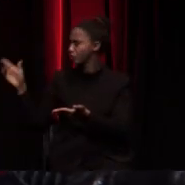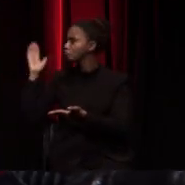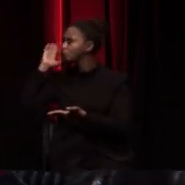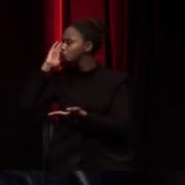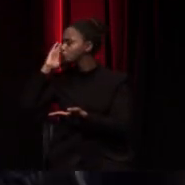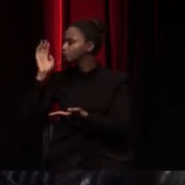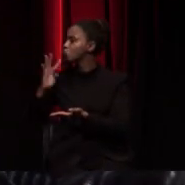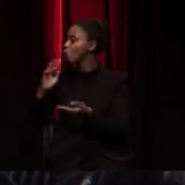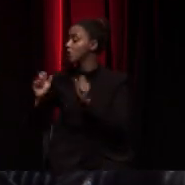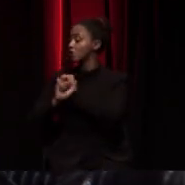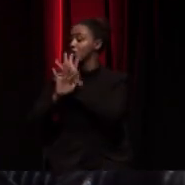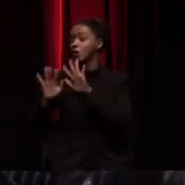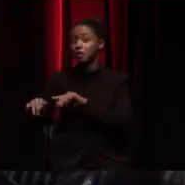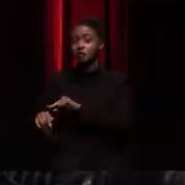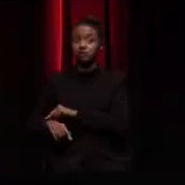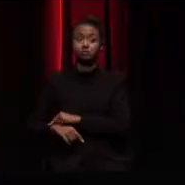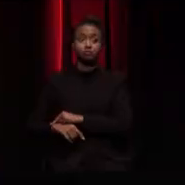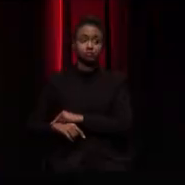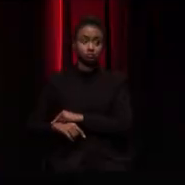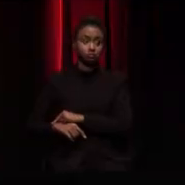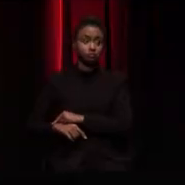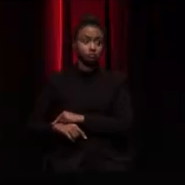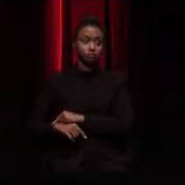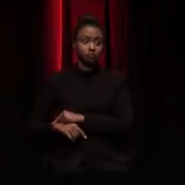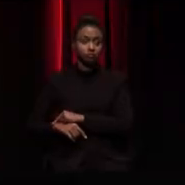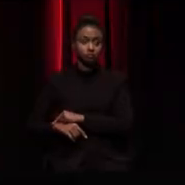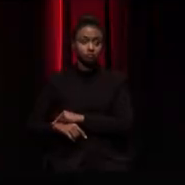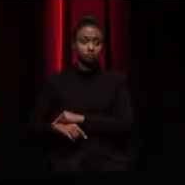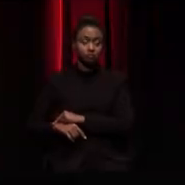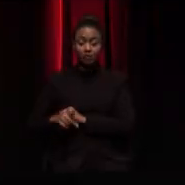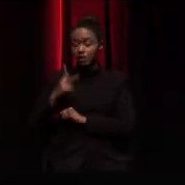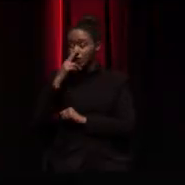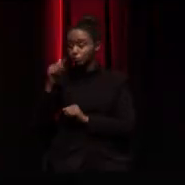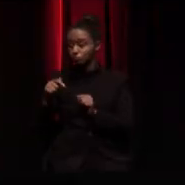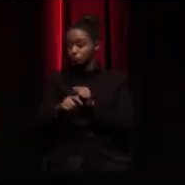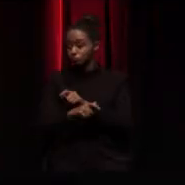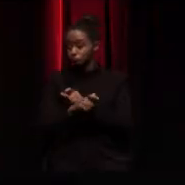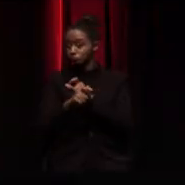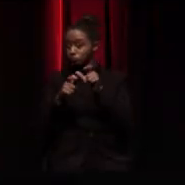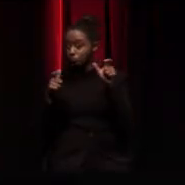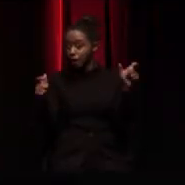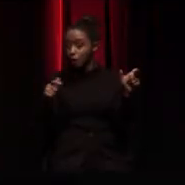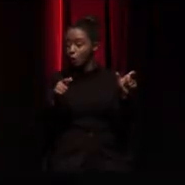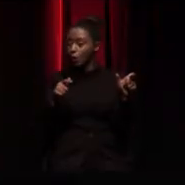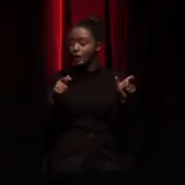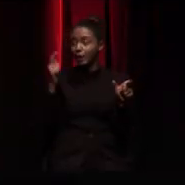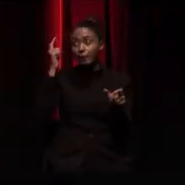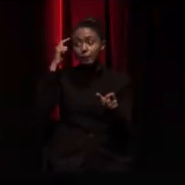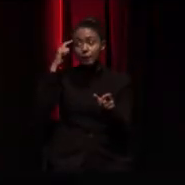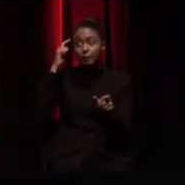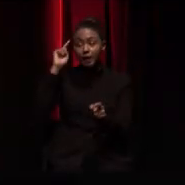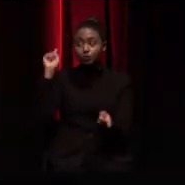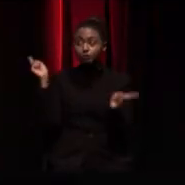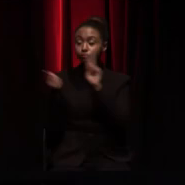A good part of the audience thinks the opposite, that that it’s not so clear.